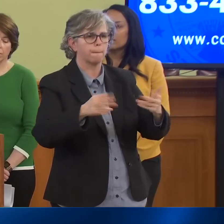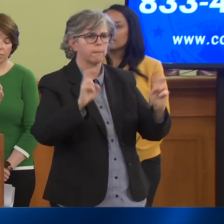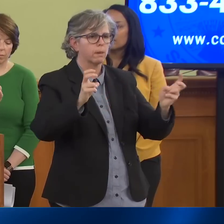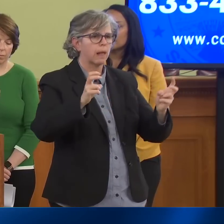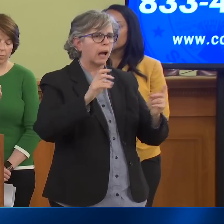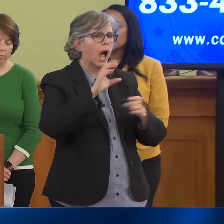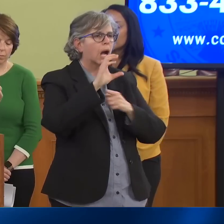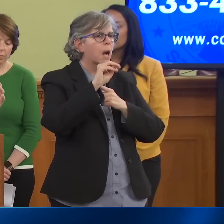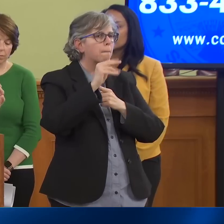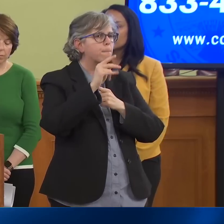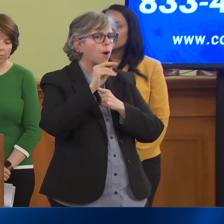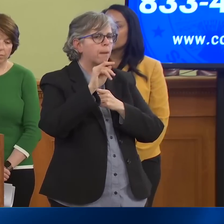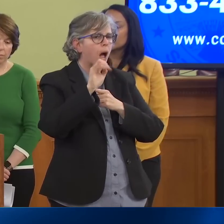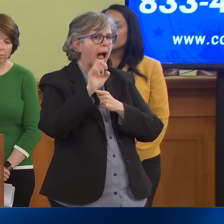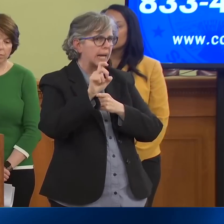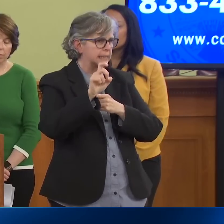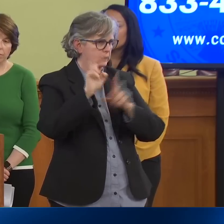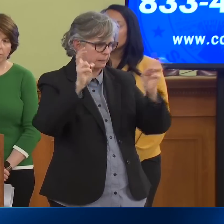THAT SETTING ALLOWS IT, THE